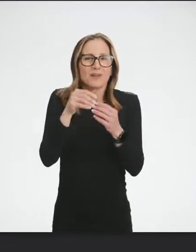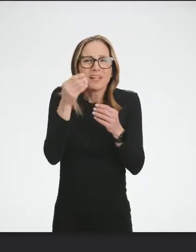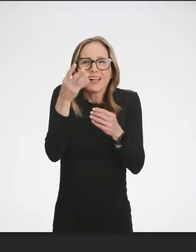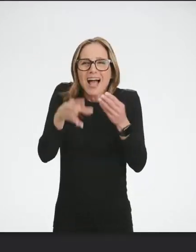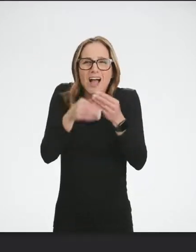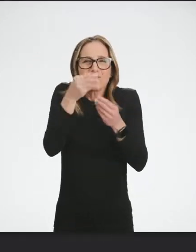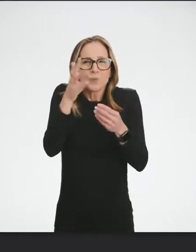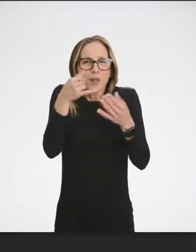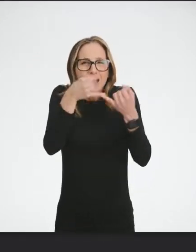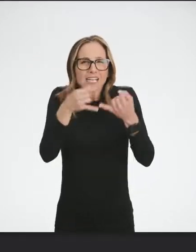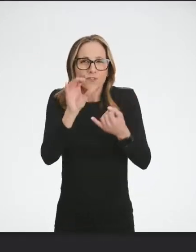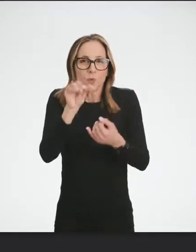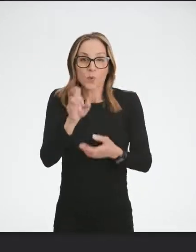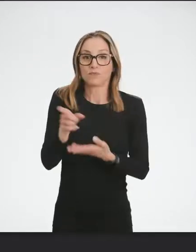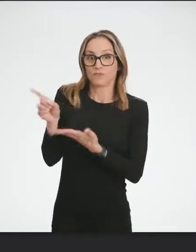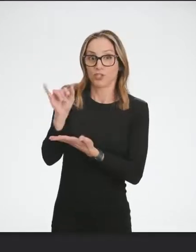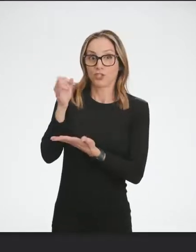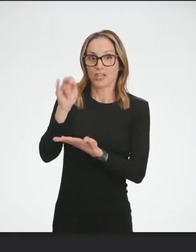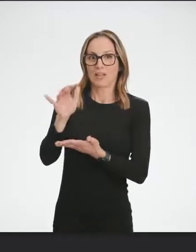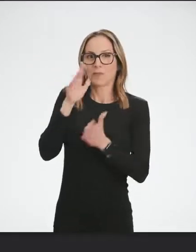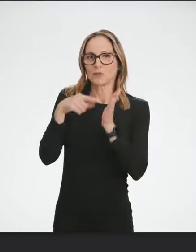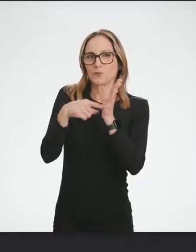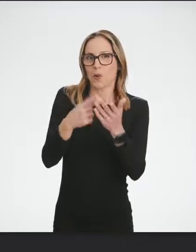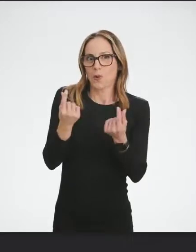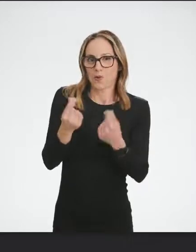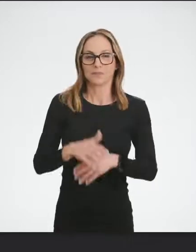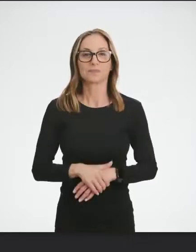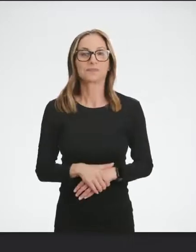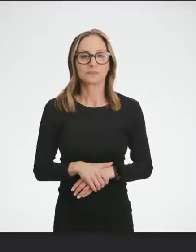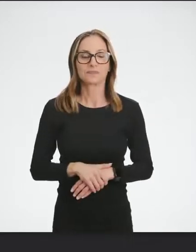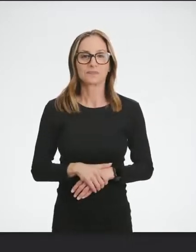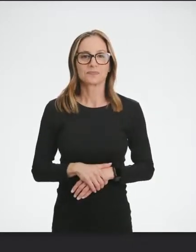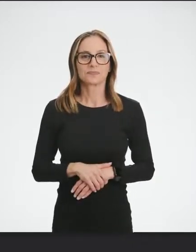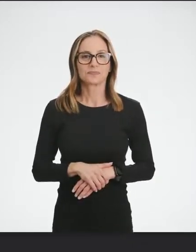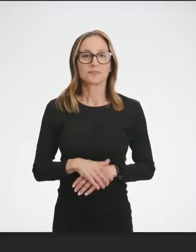Jenny Chen: To show you a demo, we're back to our trusty pop-up Food Truck app.